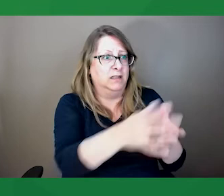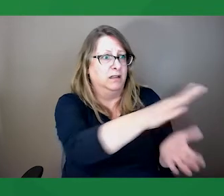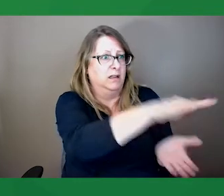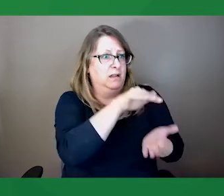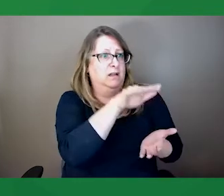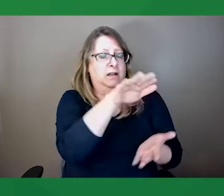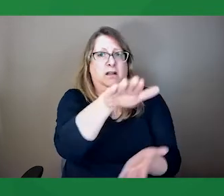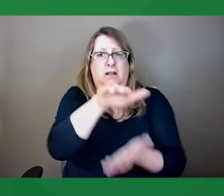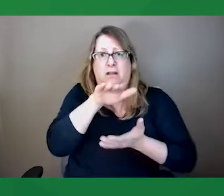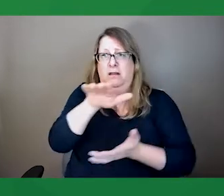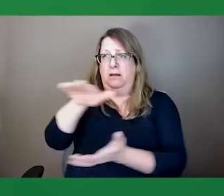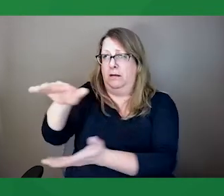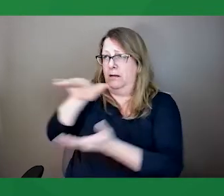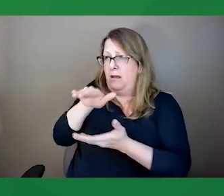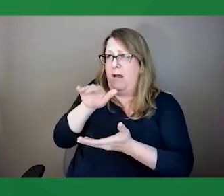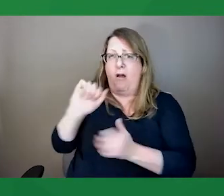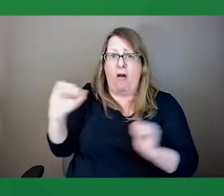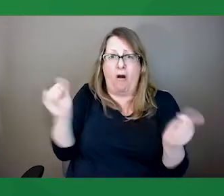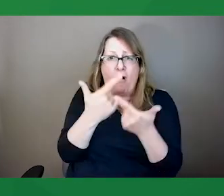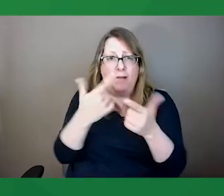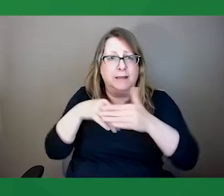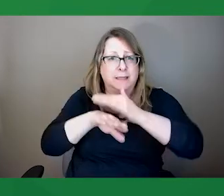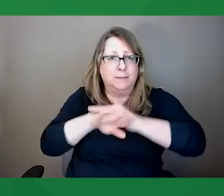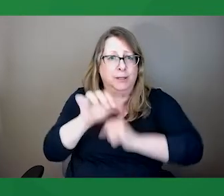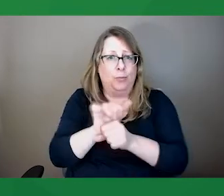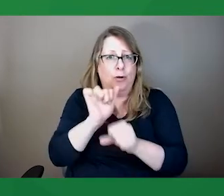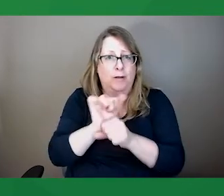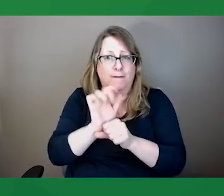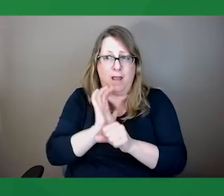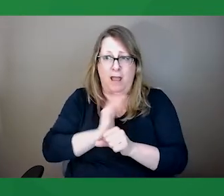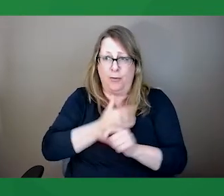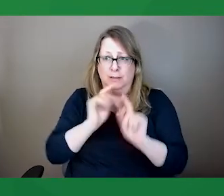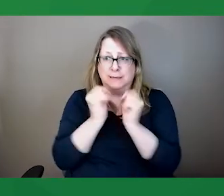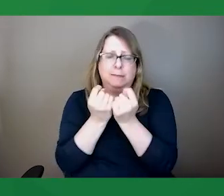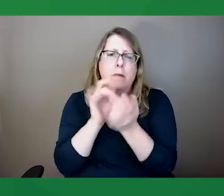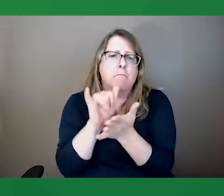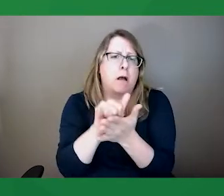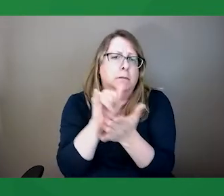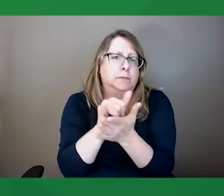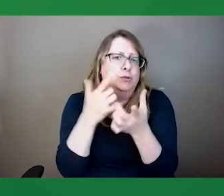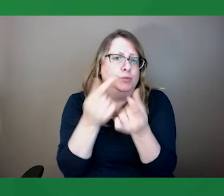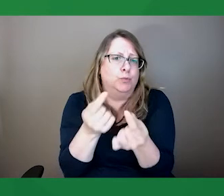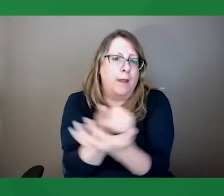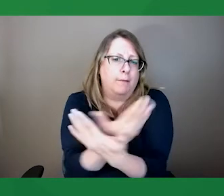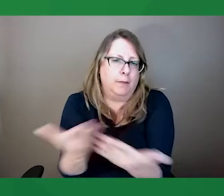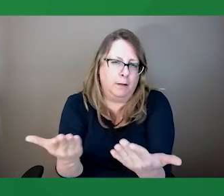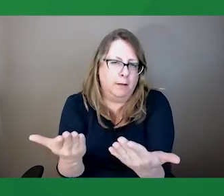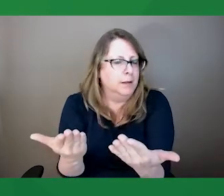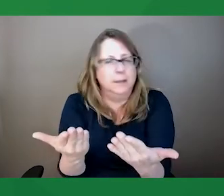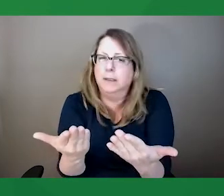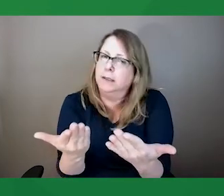you're never going to be able to complete everything, right? You have to ensure that everybody's enabled